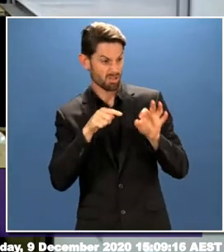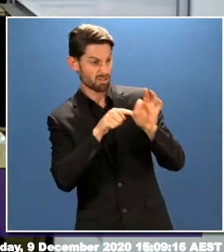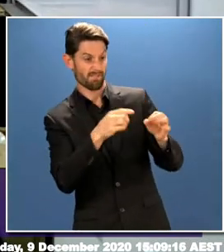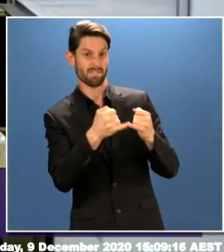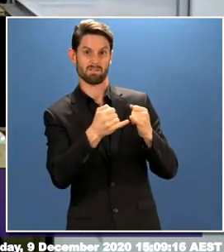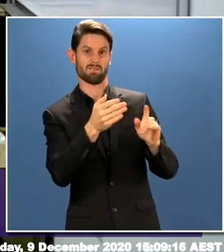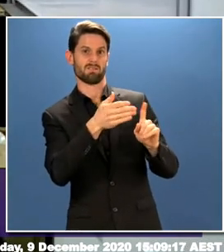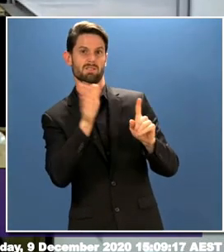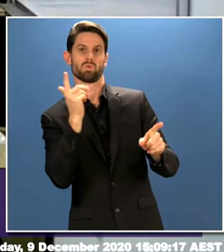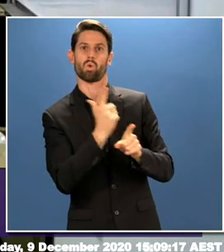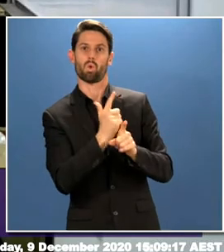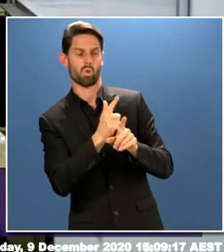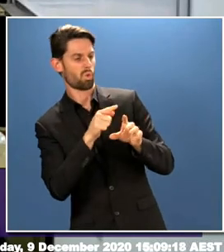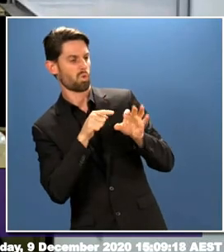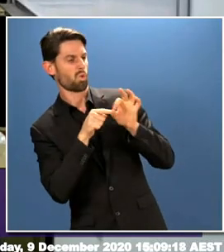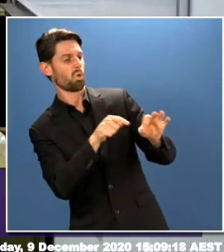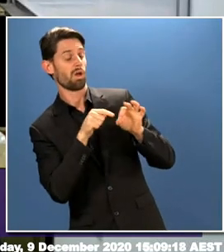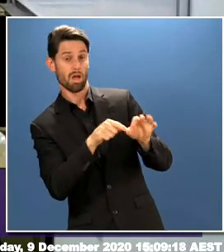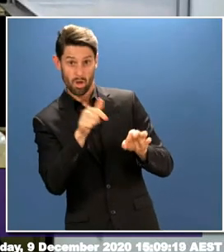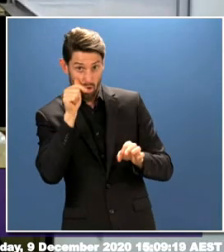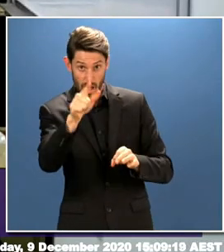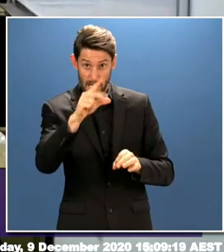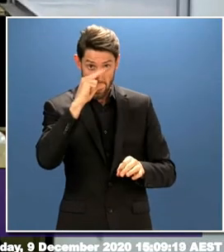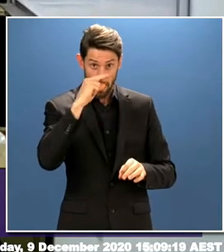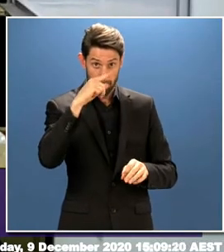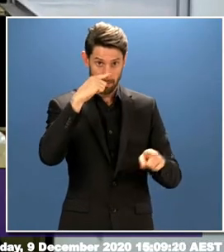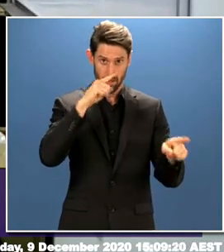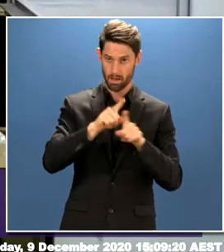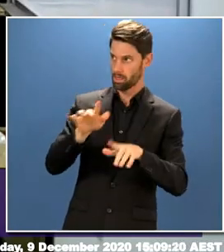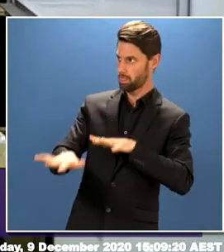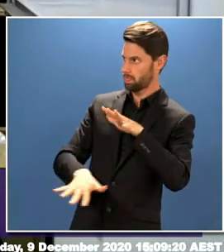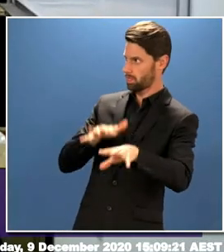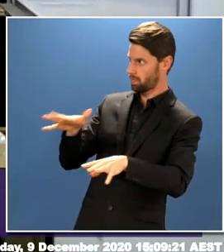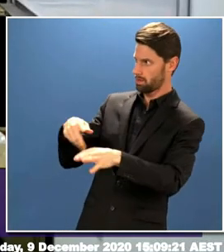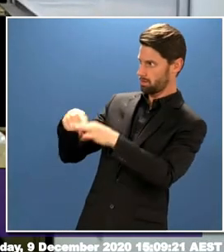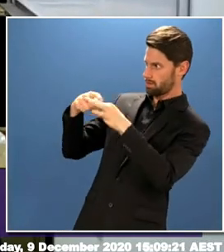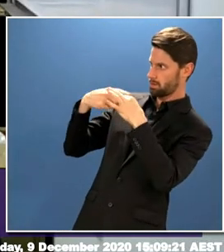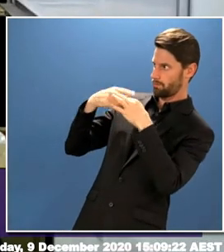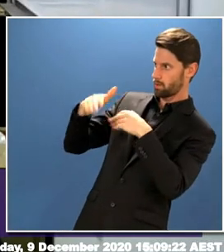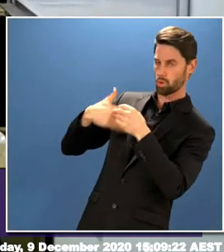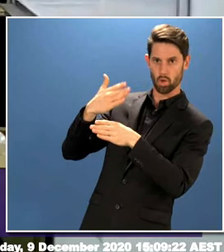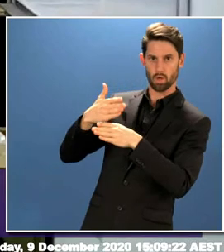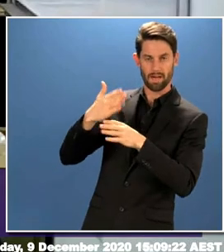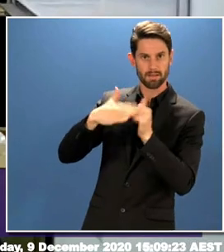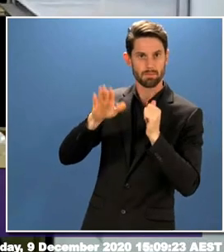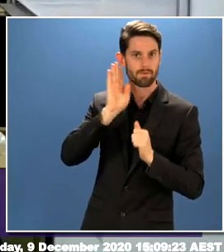that if you are a young person and many young people haven't had these experiences of work before because at school it's so